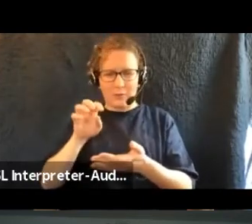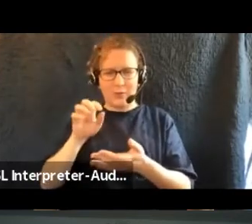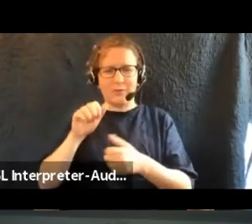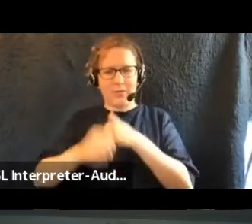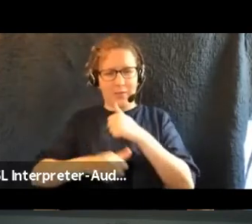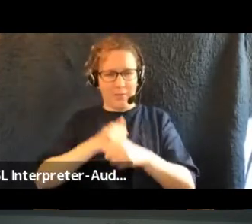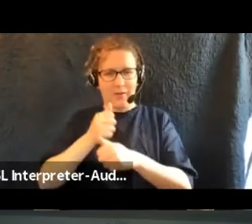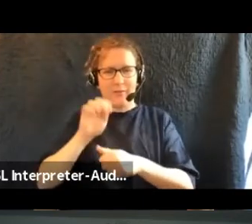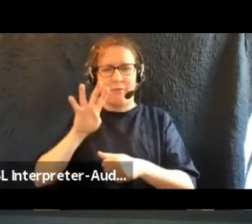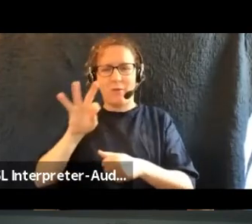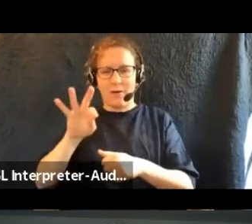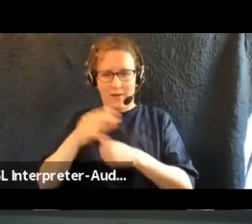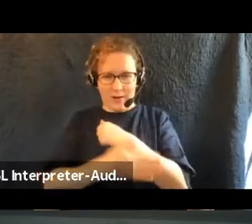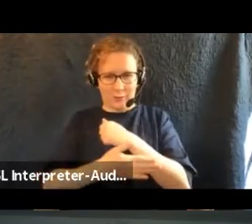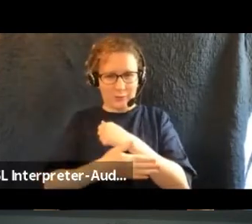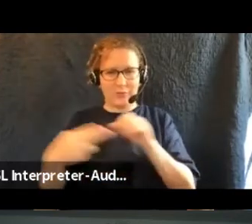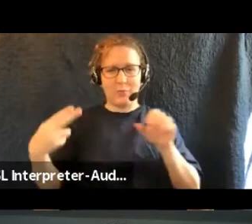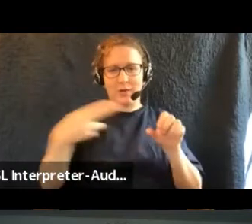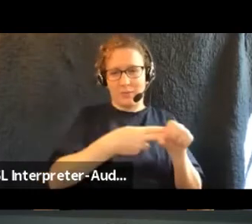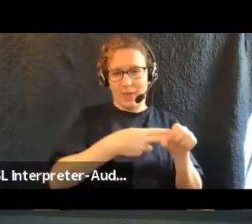participate in the Fellowship.